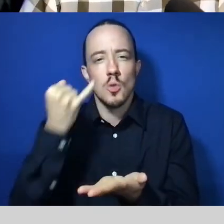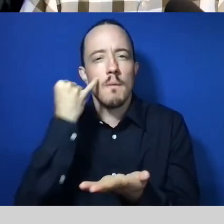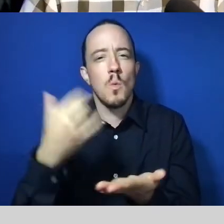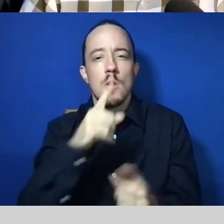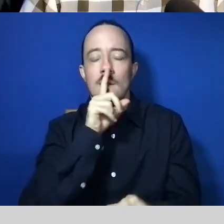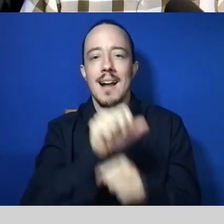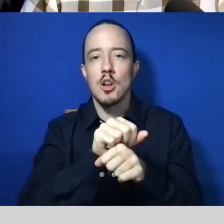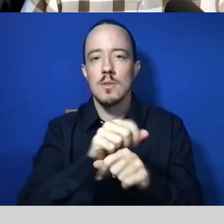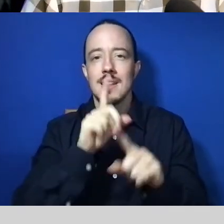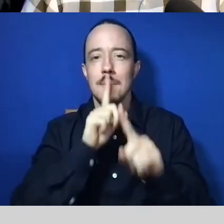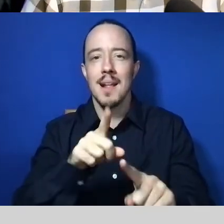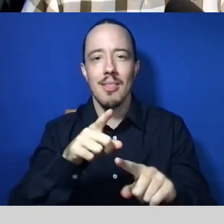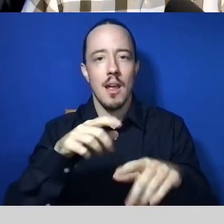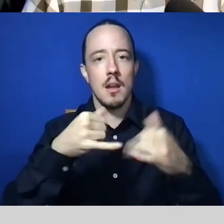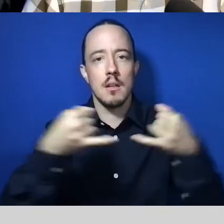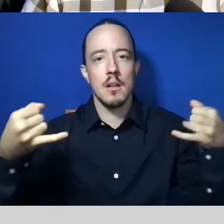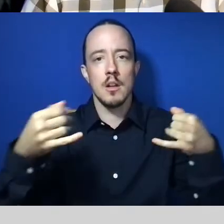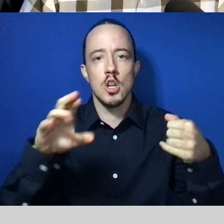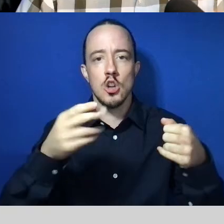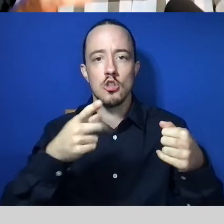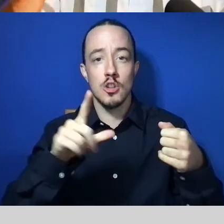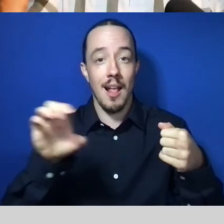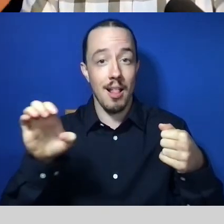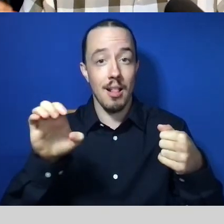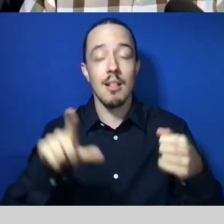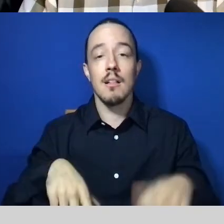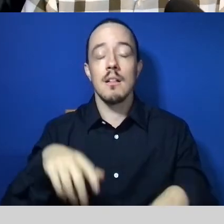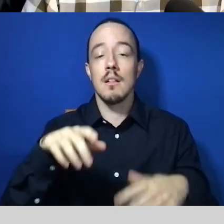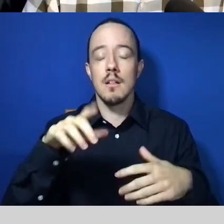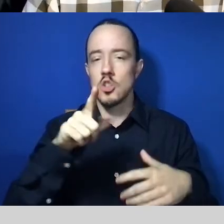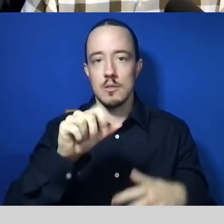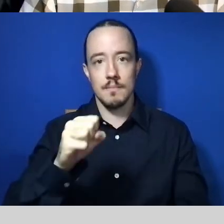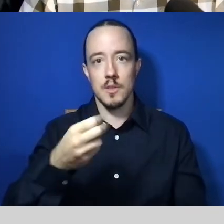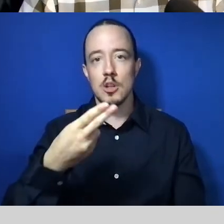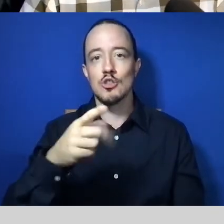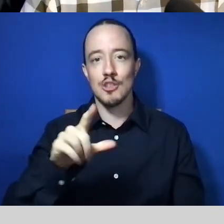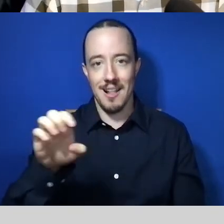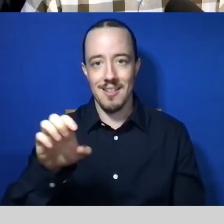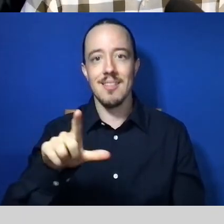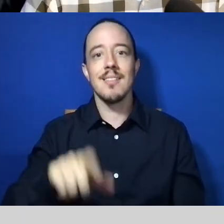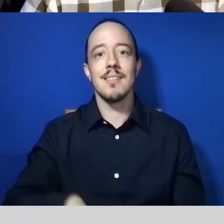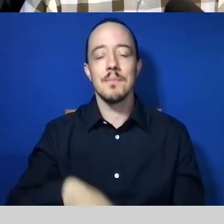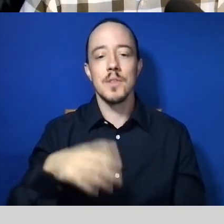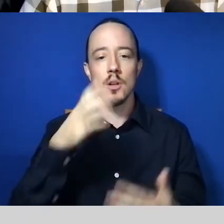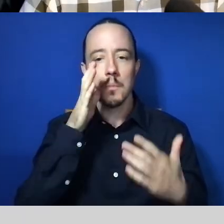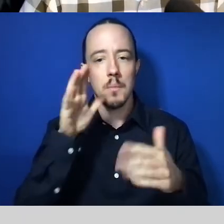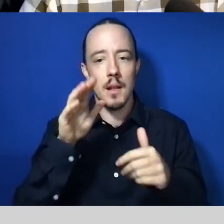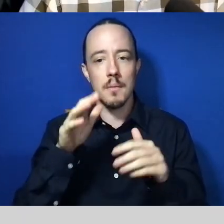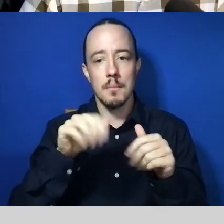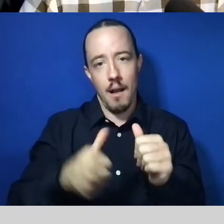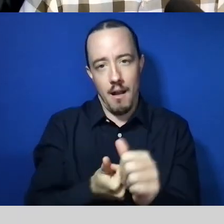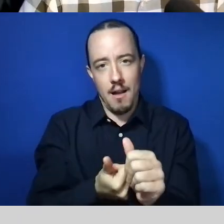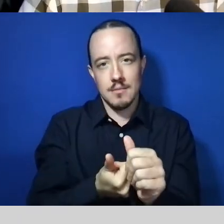inside of those containers, that would be possible. But it's all going to be behind our private subnets and only accessible by a specific Bastion host